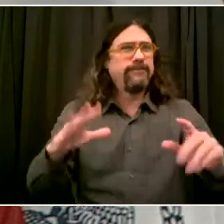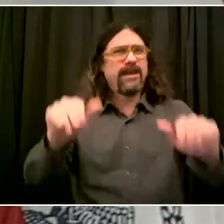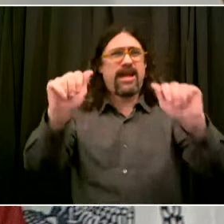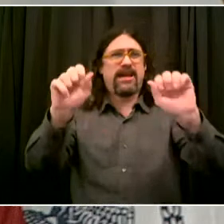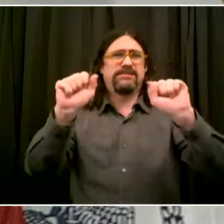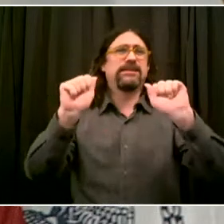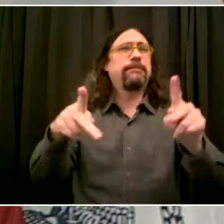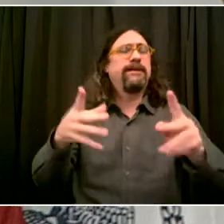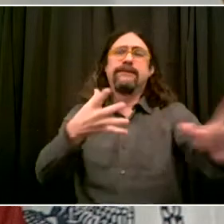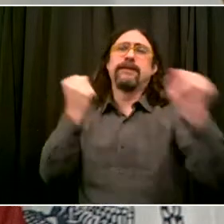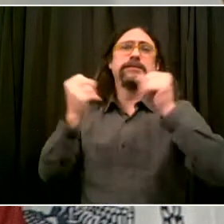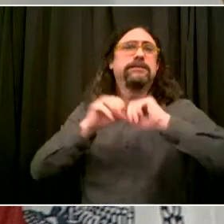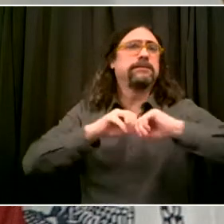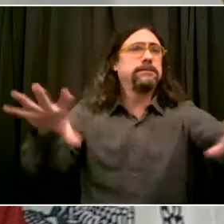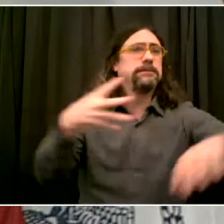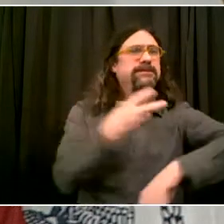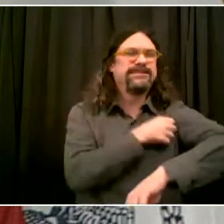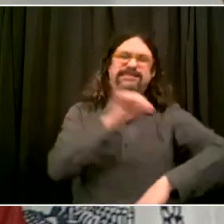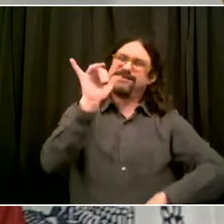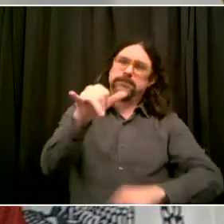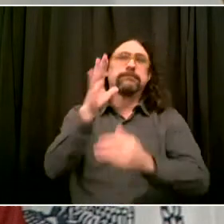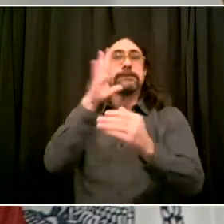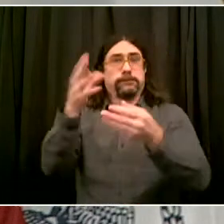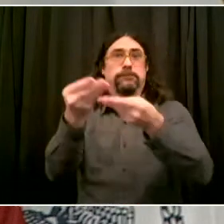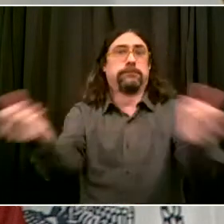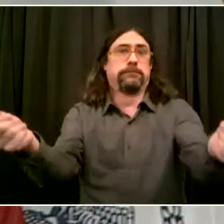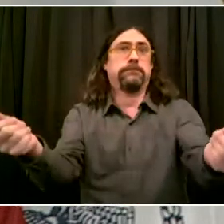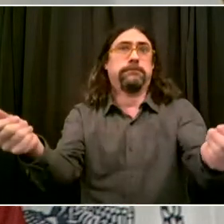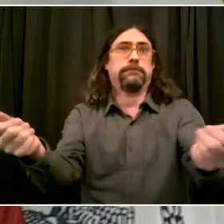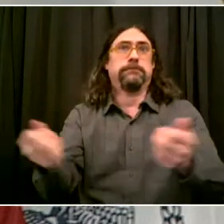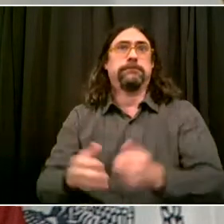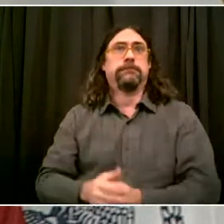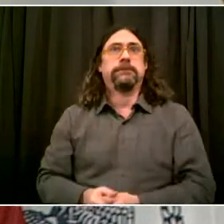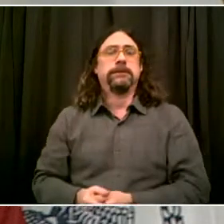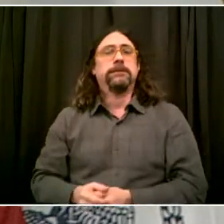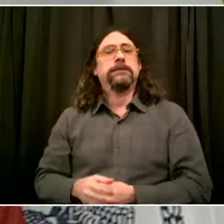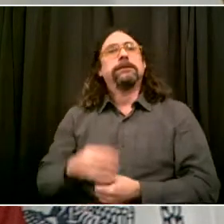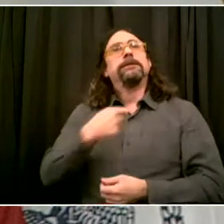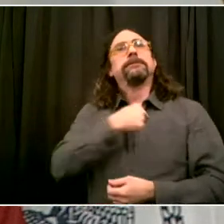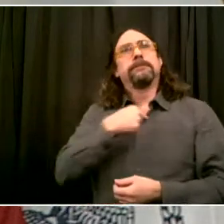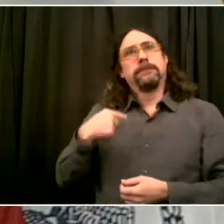IT IS S VACCINE, VACCINE, VACCINE, SUPPLY, SUPPLY, SUPPLY. YOU'RE GOINNTOG KEEPPDO IING L